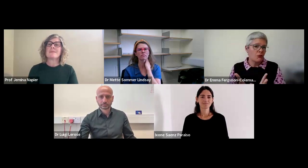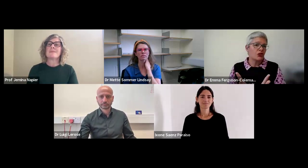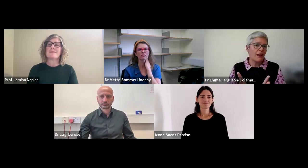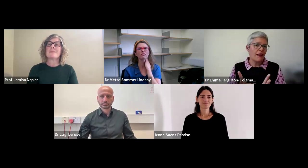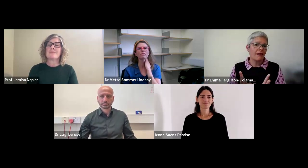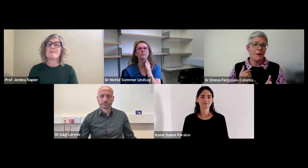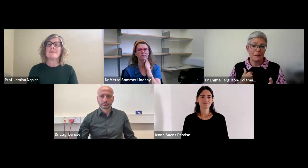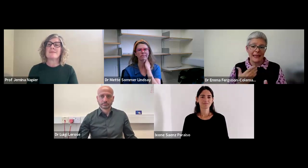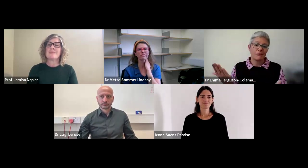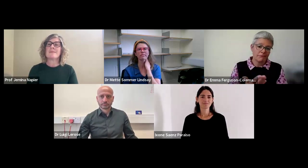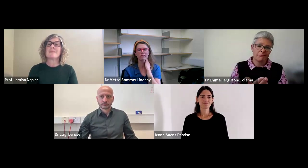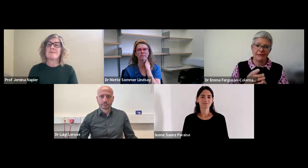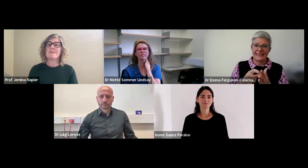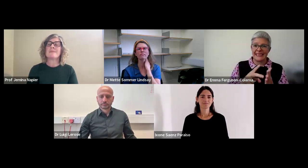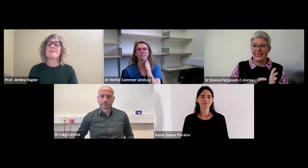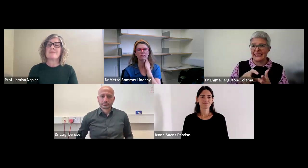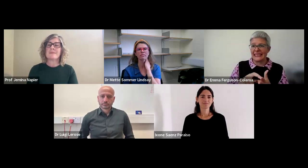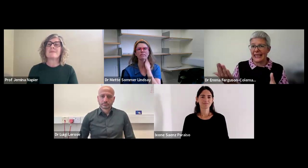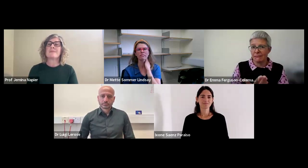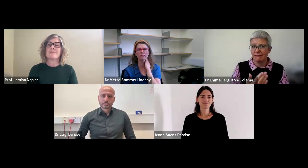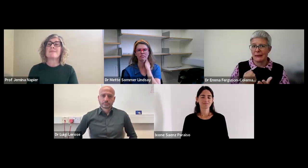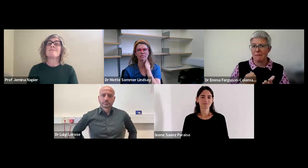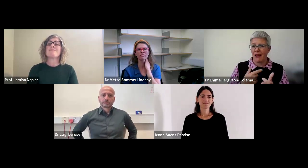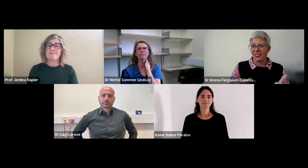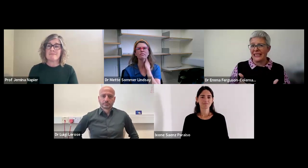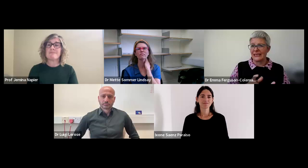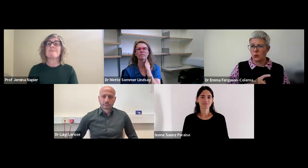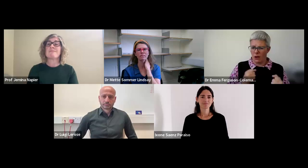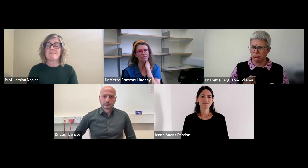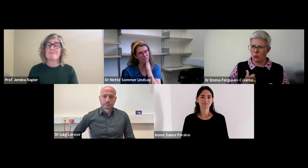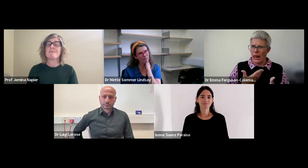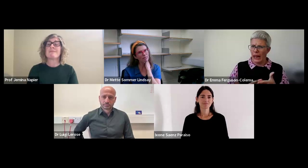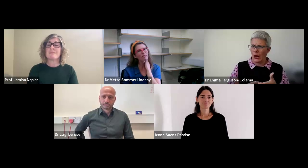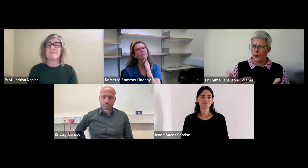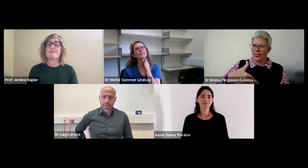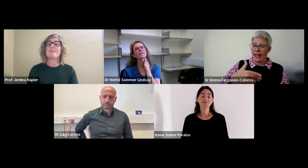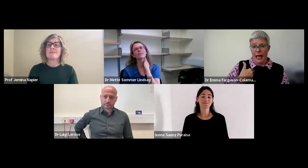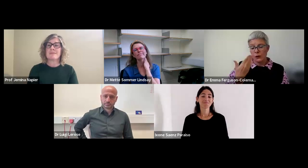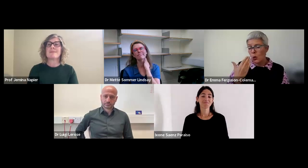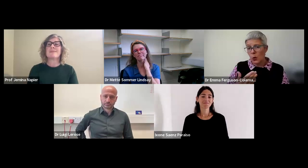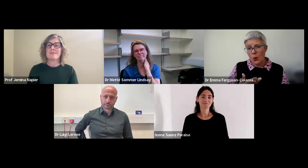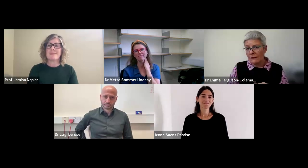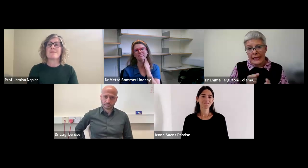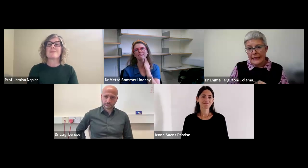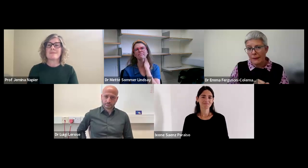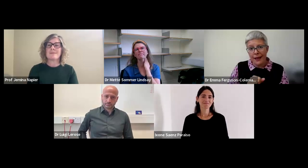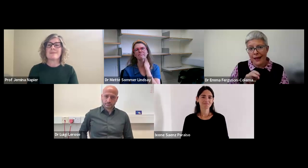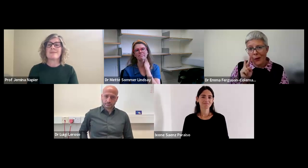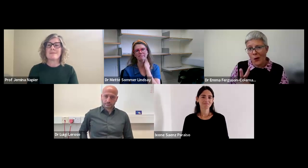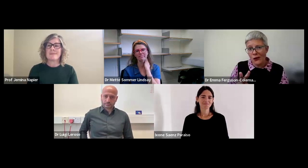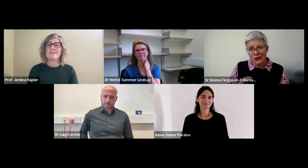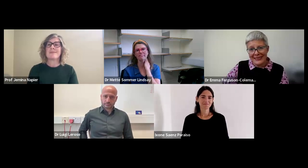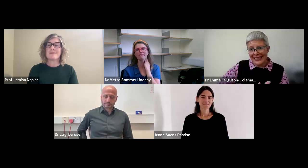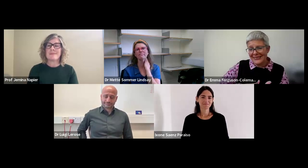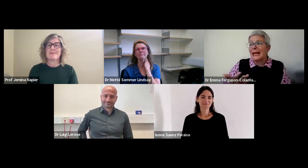in BSL. You know I had a DVD in my thesis because I wanted my language there. I don't know if the